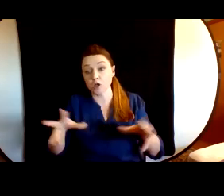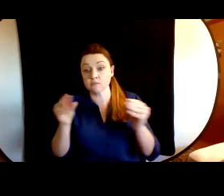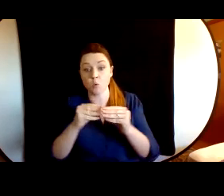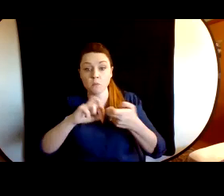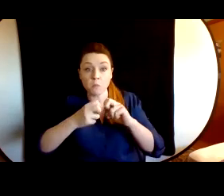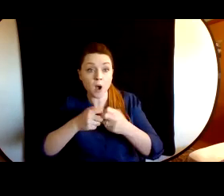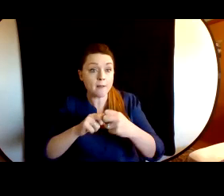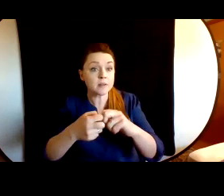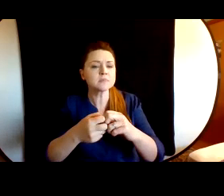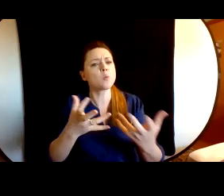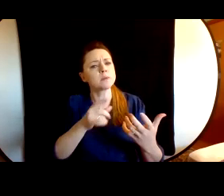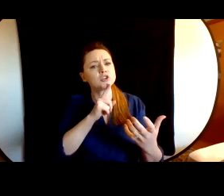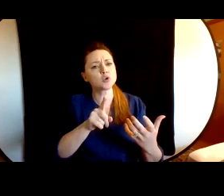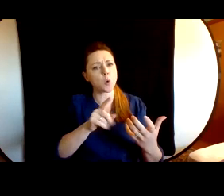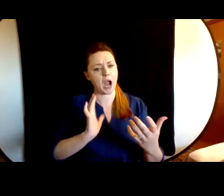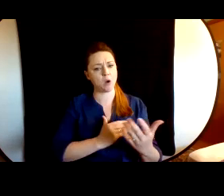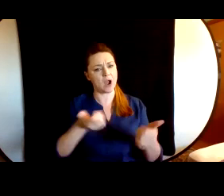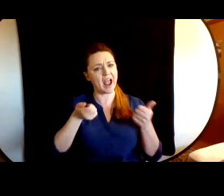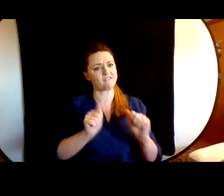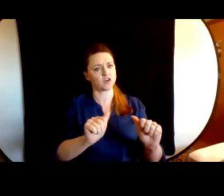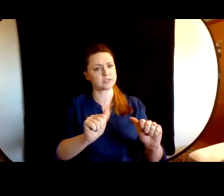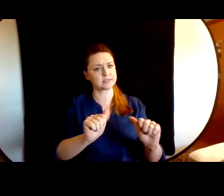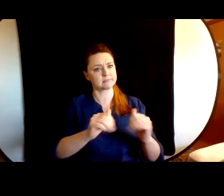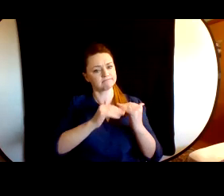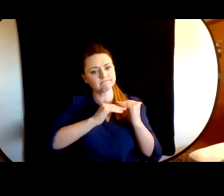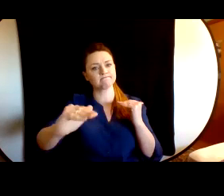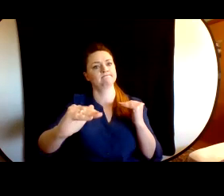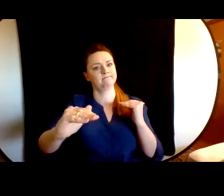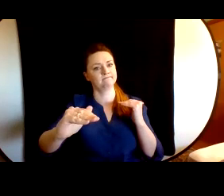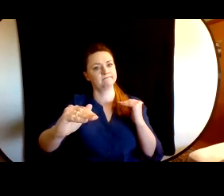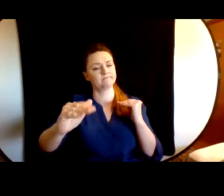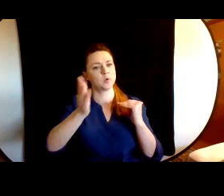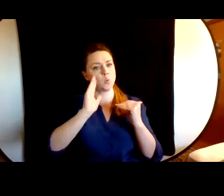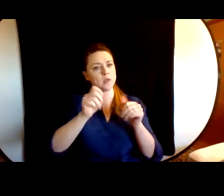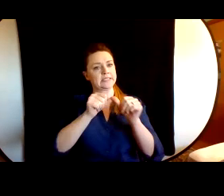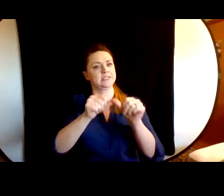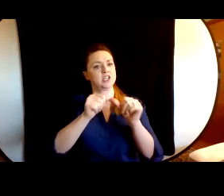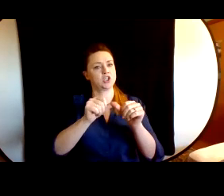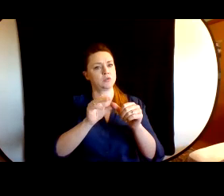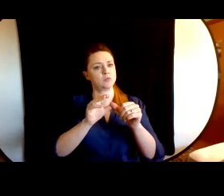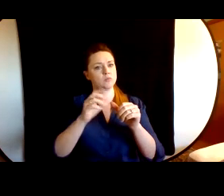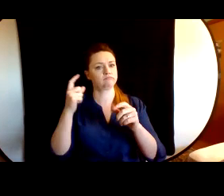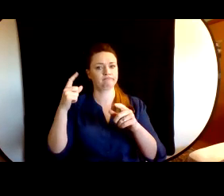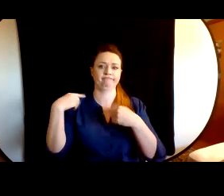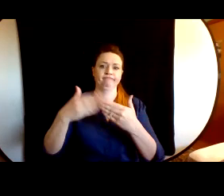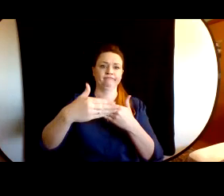that whatever efforts we put in place, that it is going to be sustained over time and ask ourselves and ask our communities,